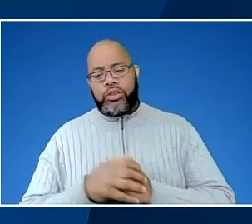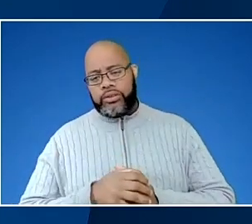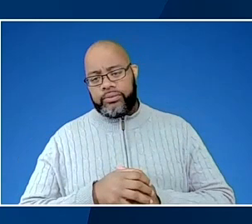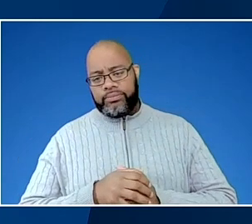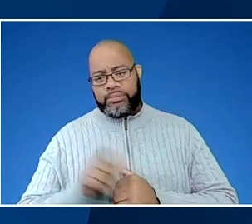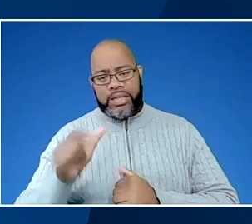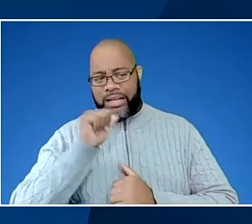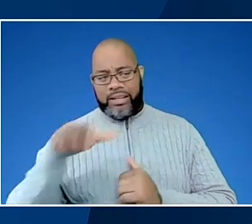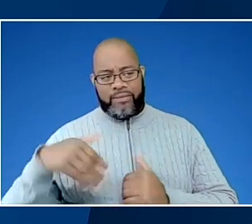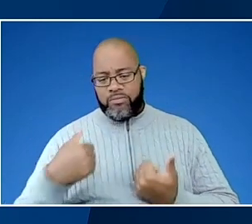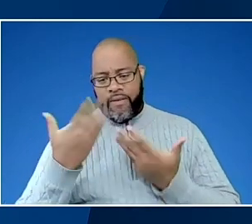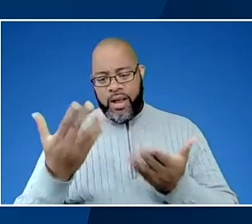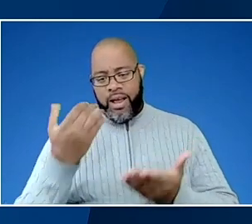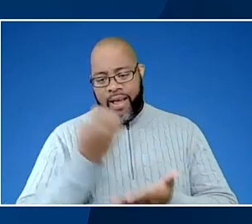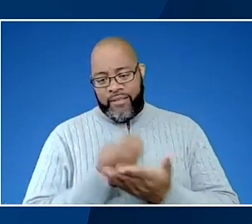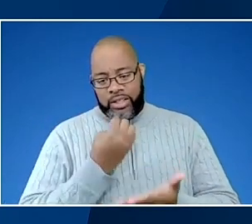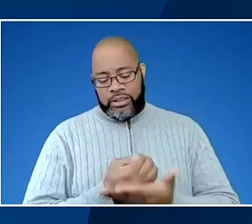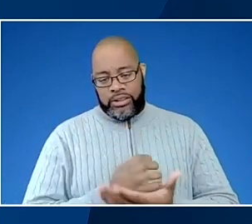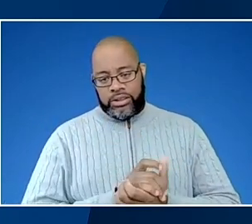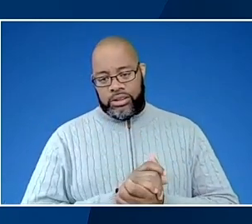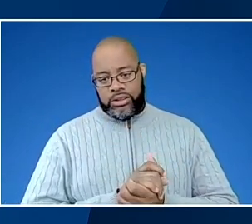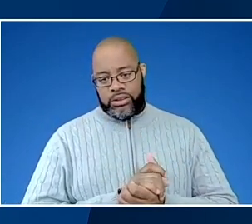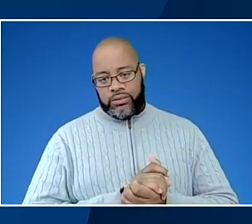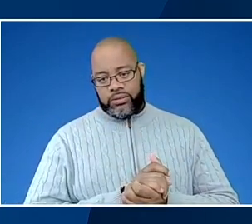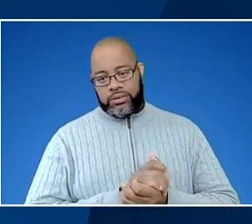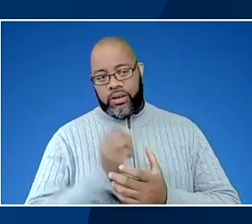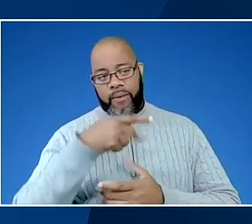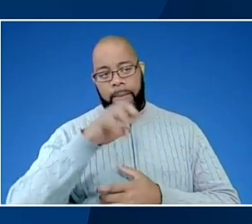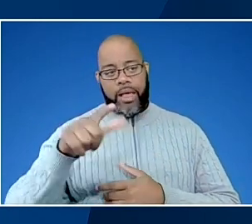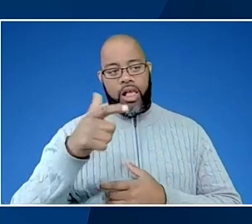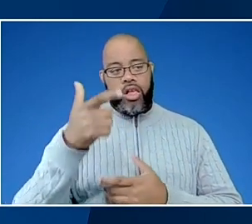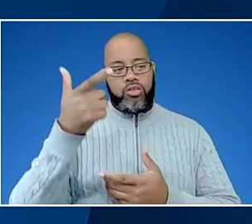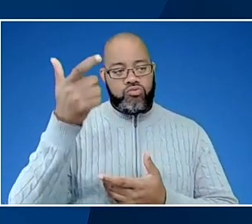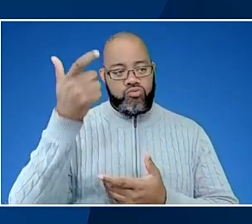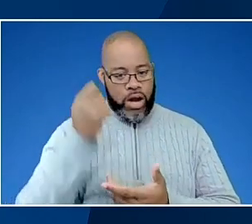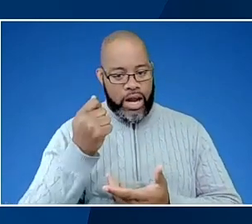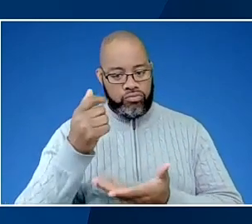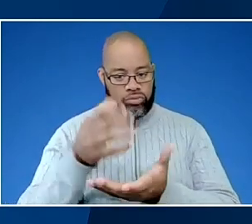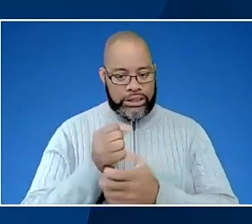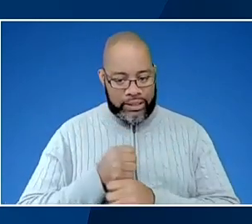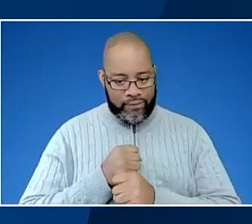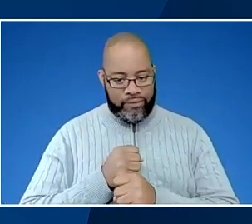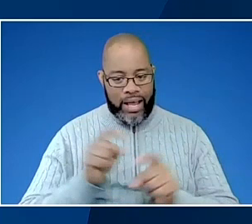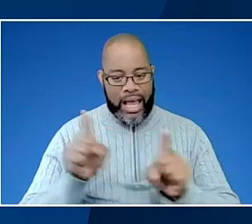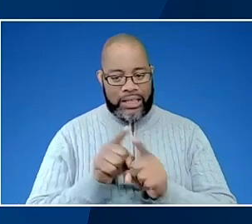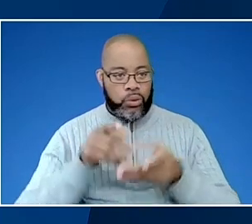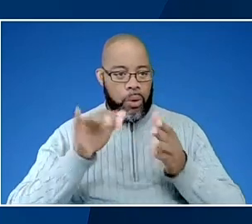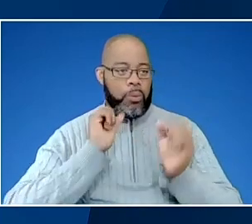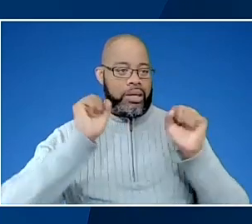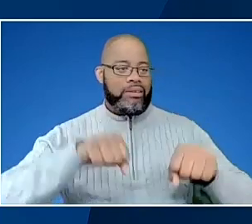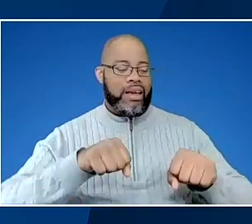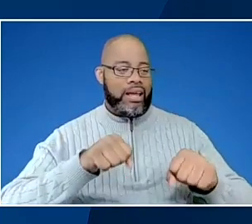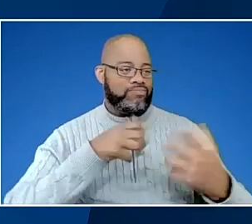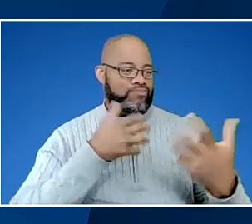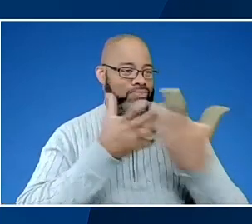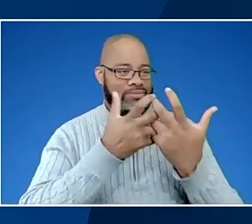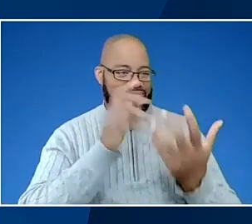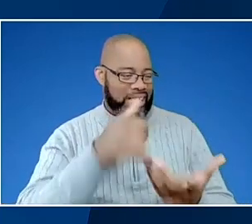evidence of Pell Grant receipt as a way that we can meet that documentation.